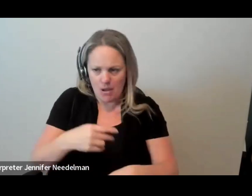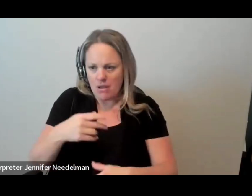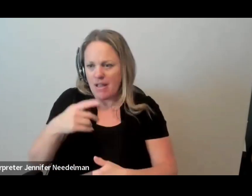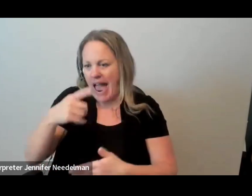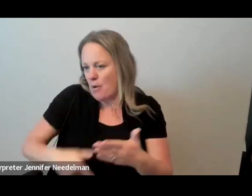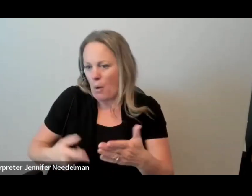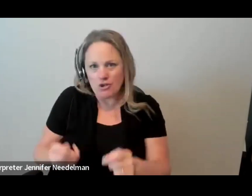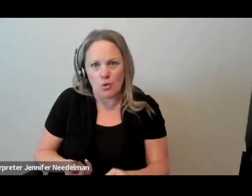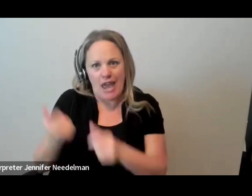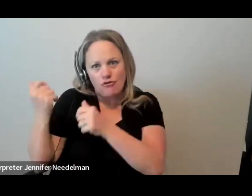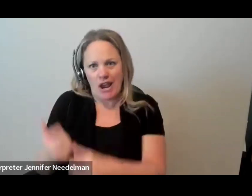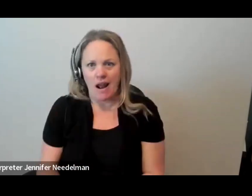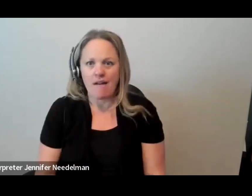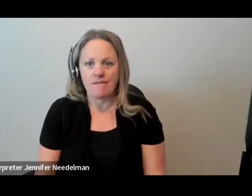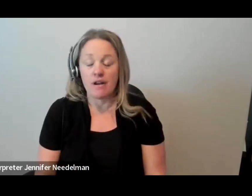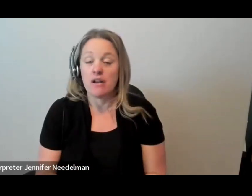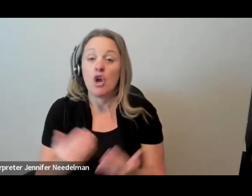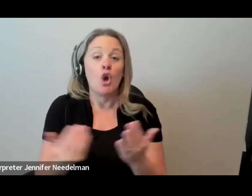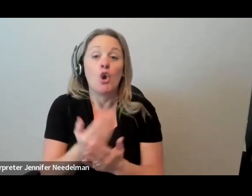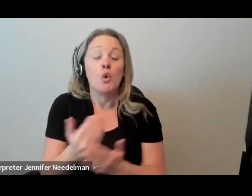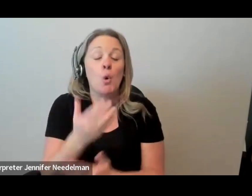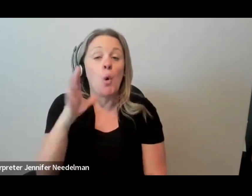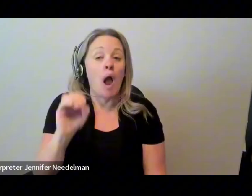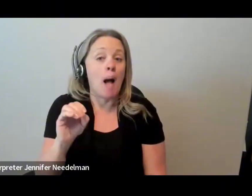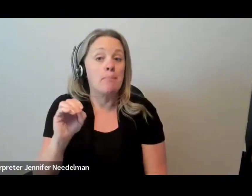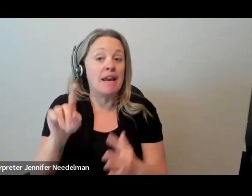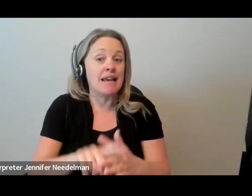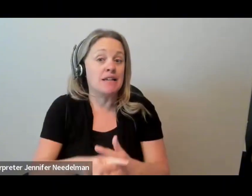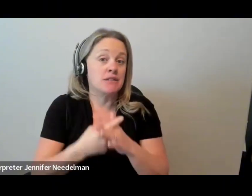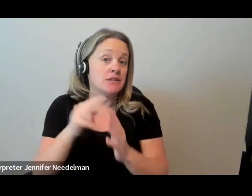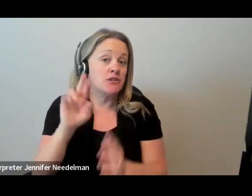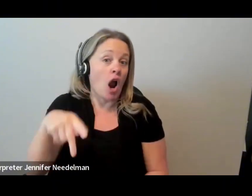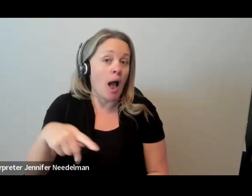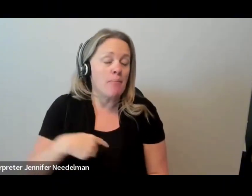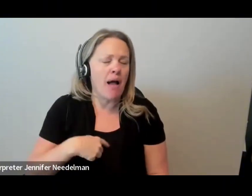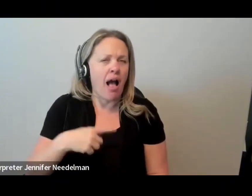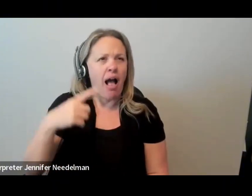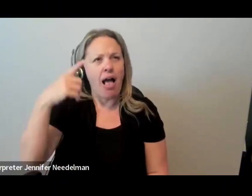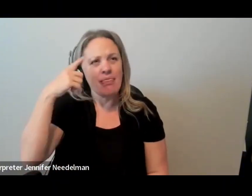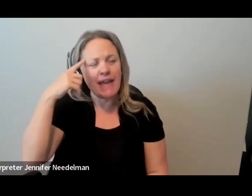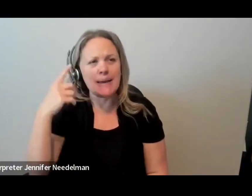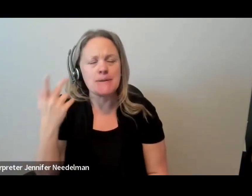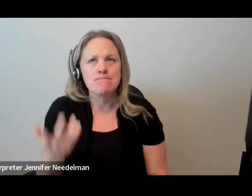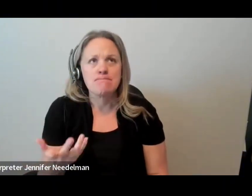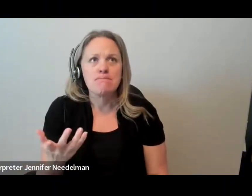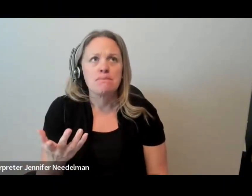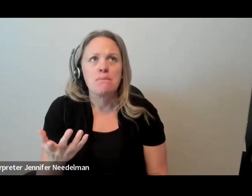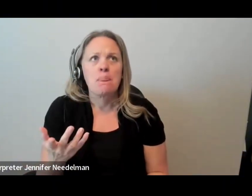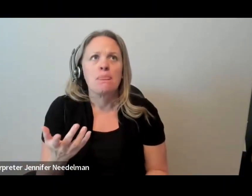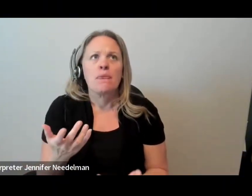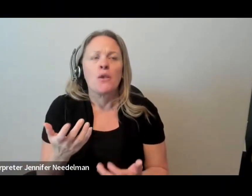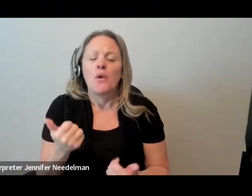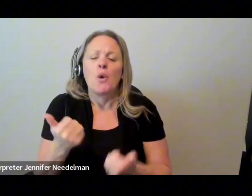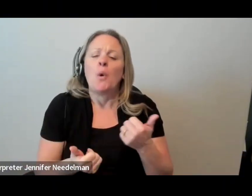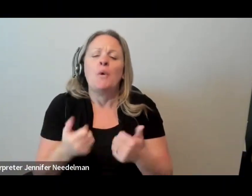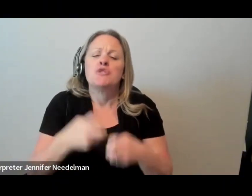for new companies starting up really, I think it's the, the kind of age old question of what problem are we trying to solve?